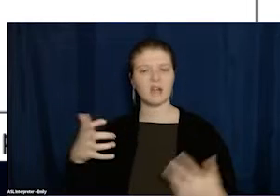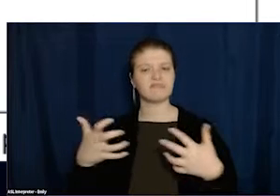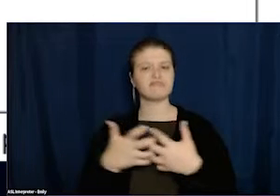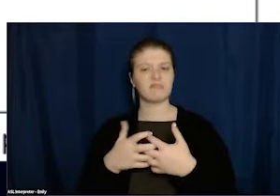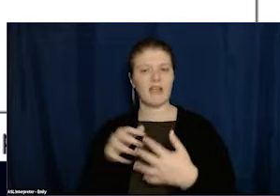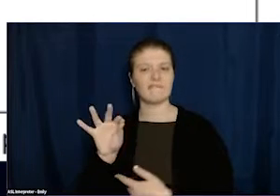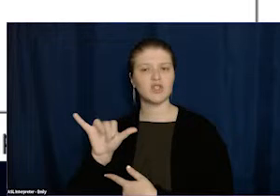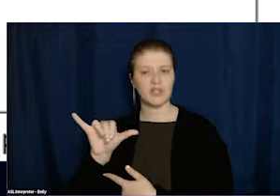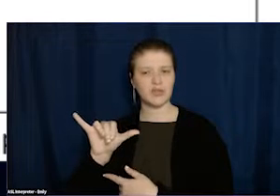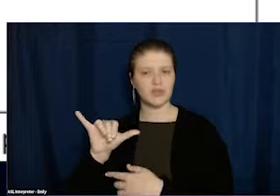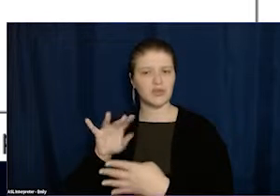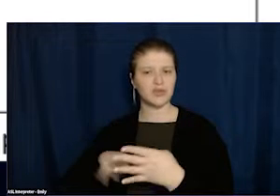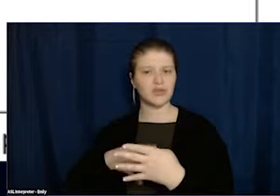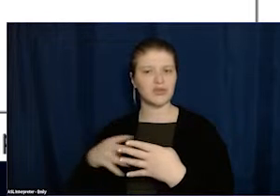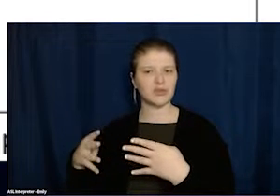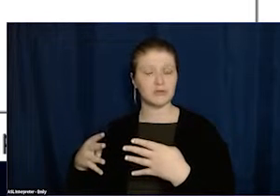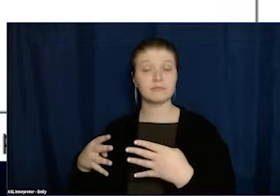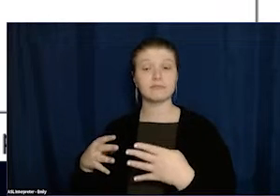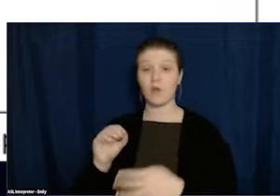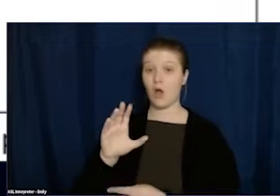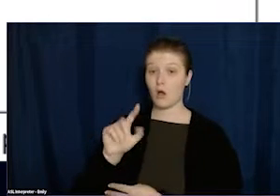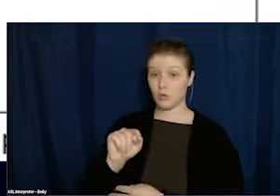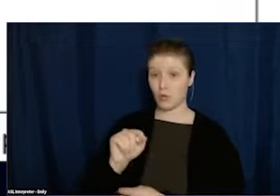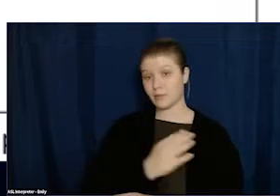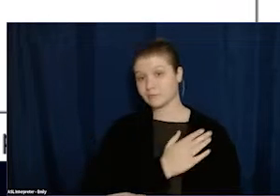Our fiscal years run from October to September 30th.